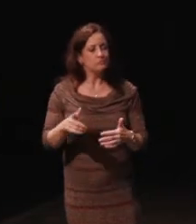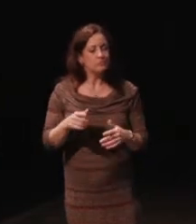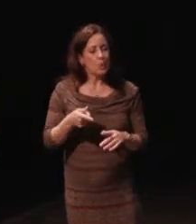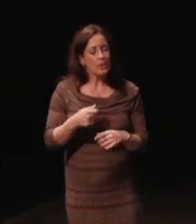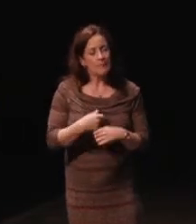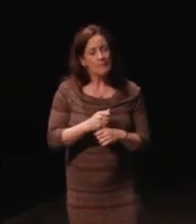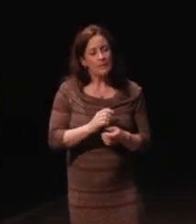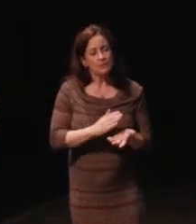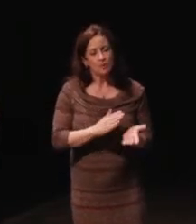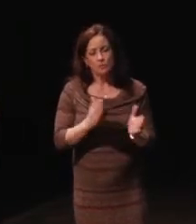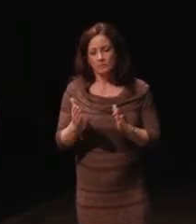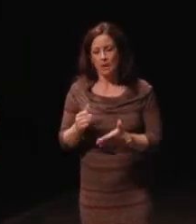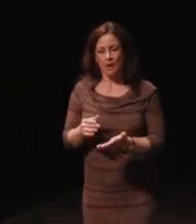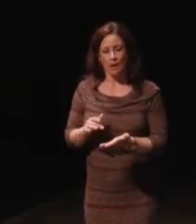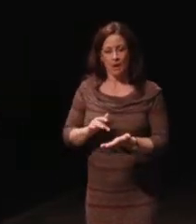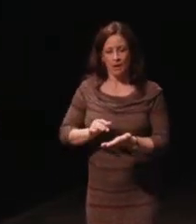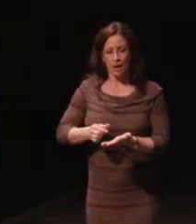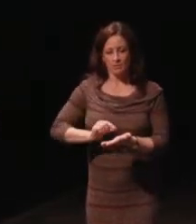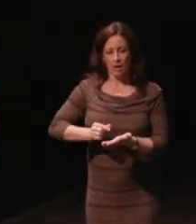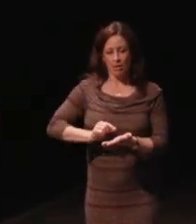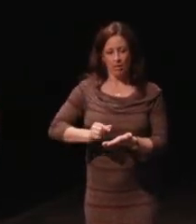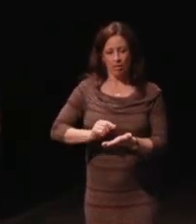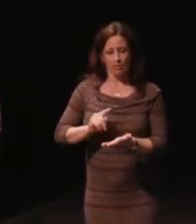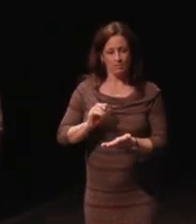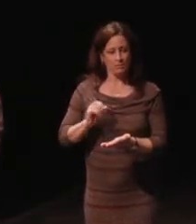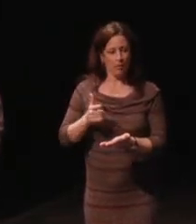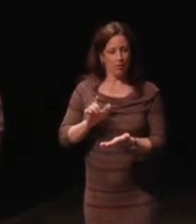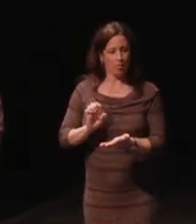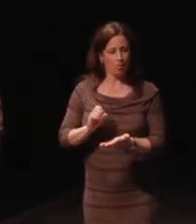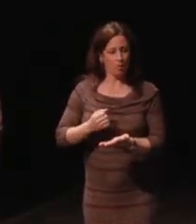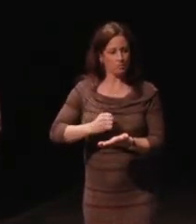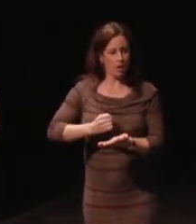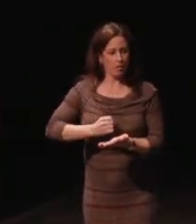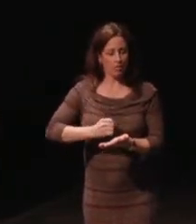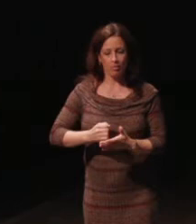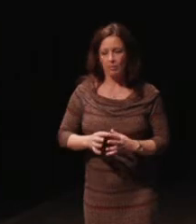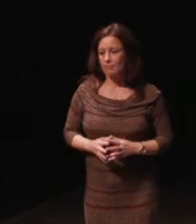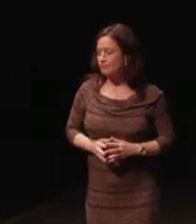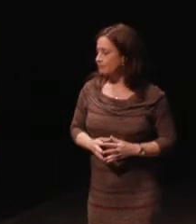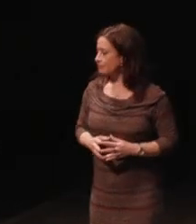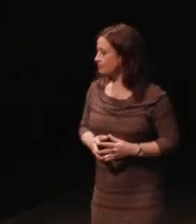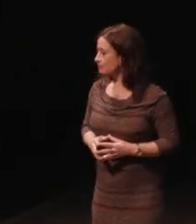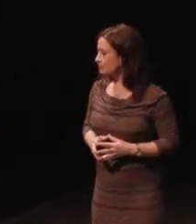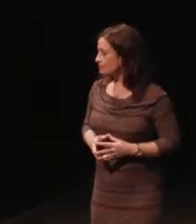so that it could be made into a title.